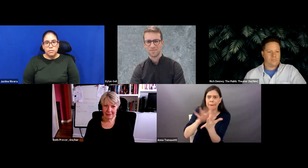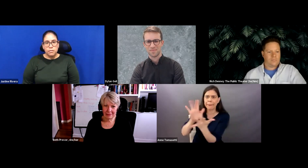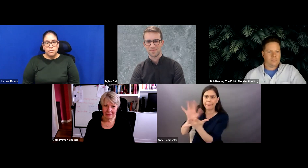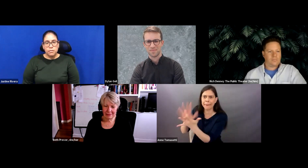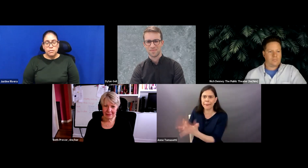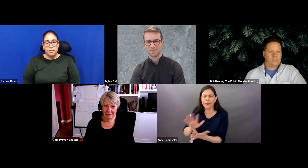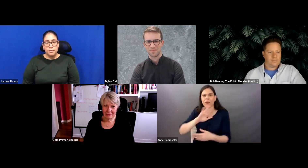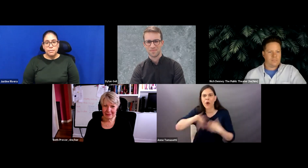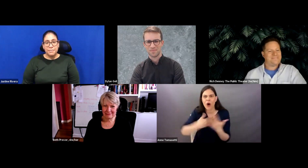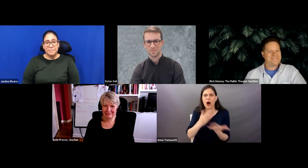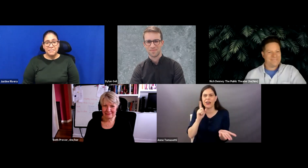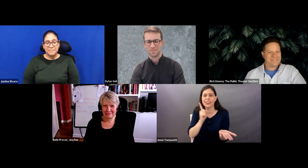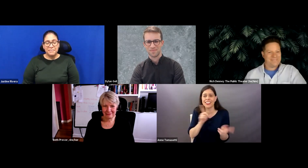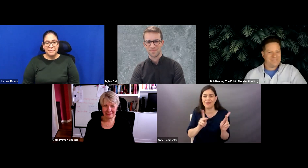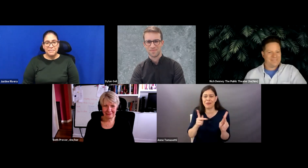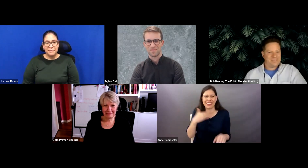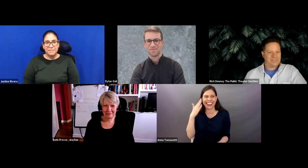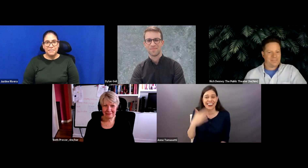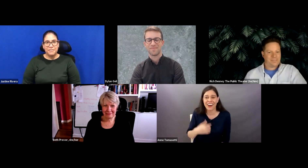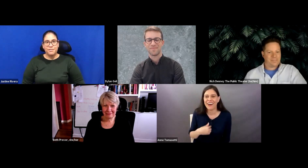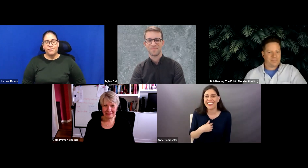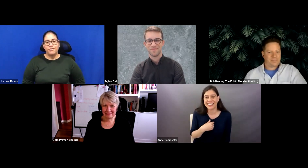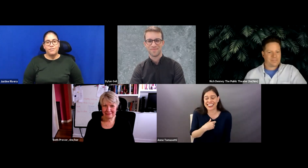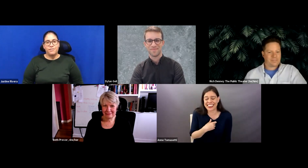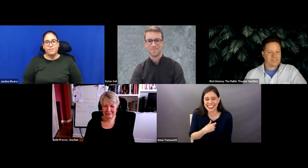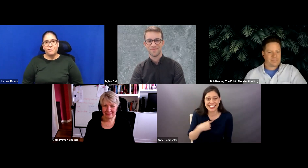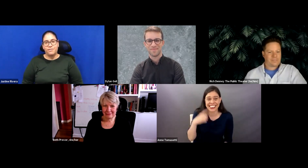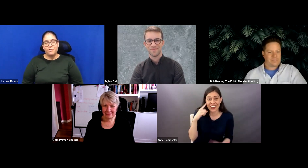called people. I reached out to them. Some of the Deaf people,